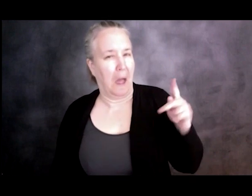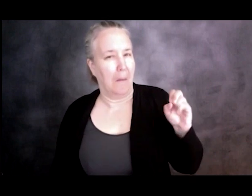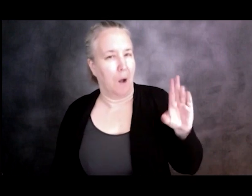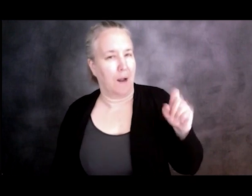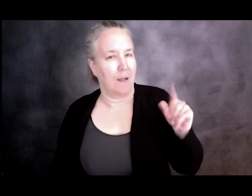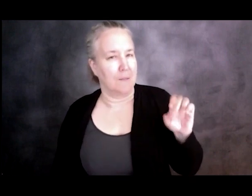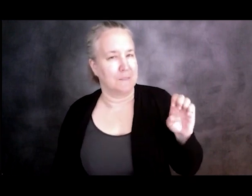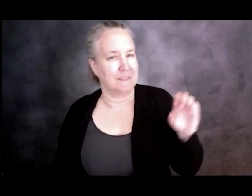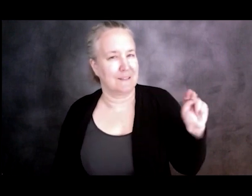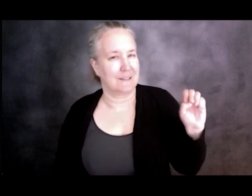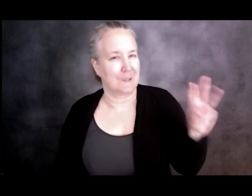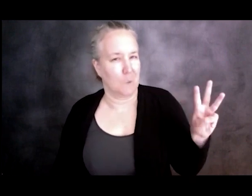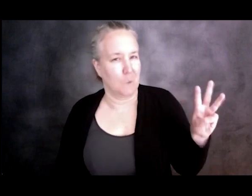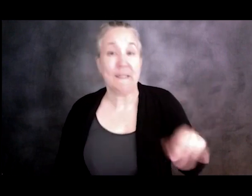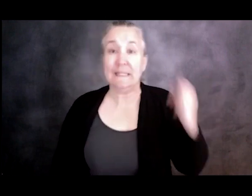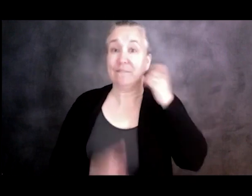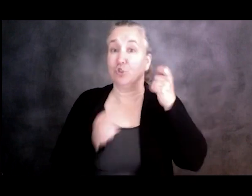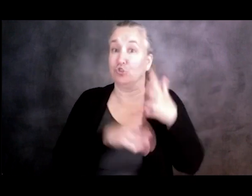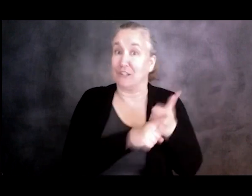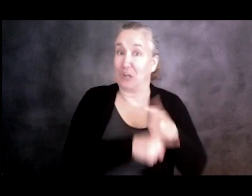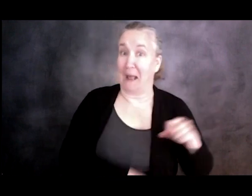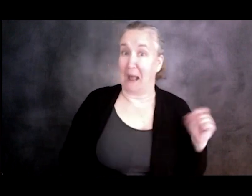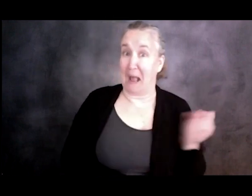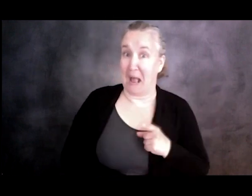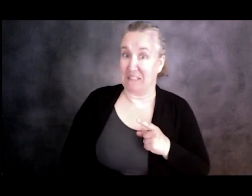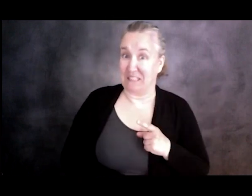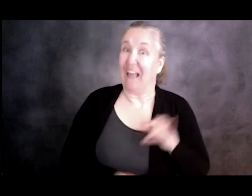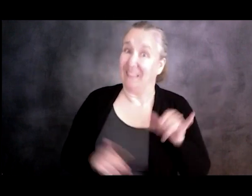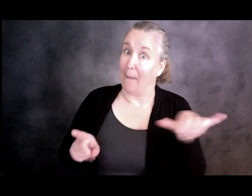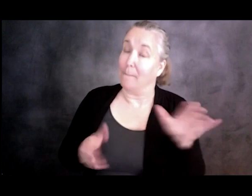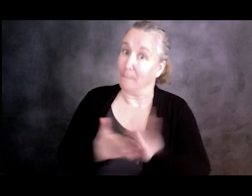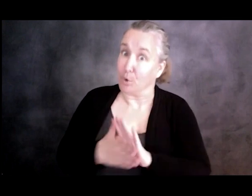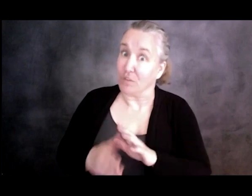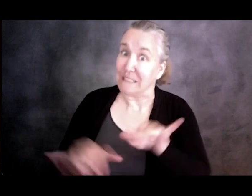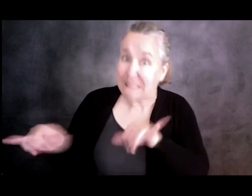But Francis Ford Coppola would ask, it's not Apocalypse Now?